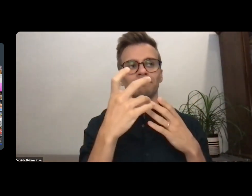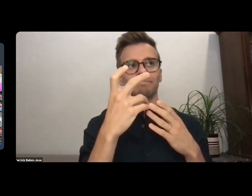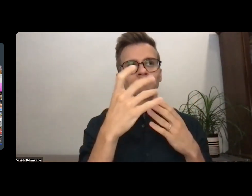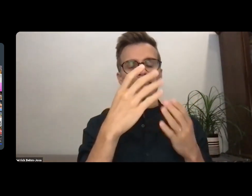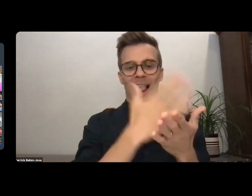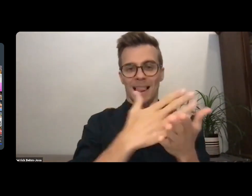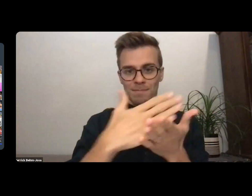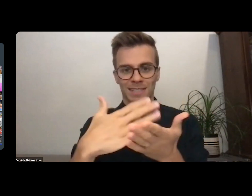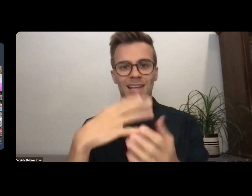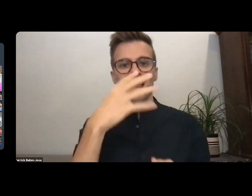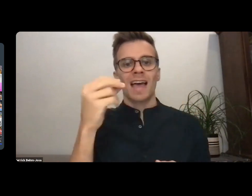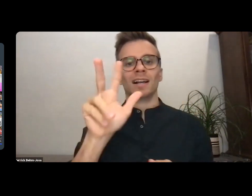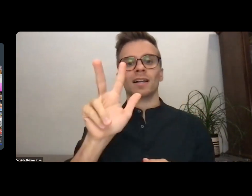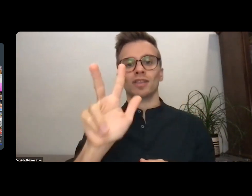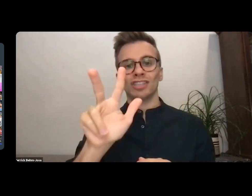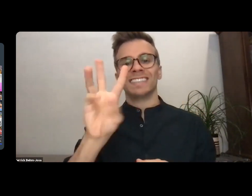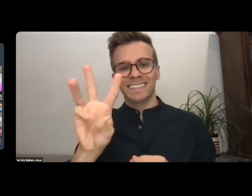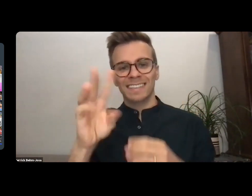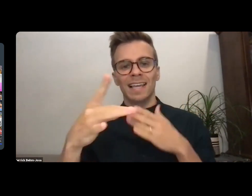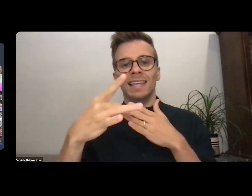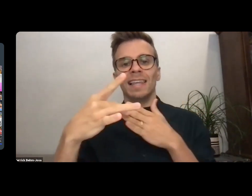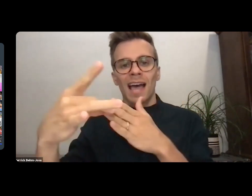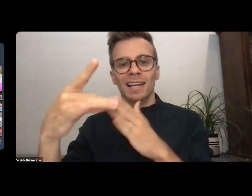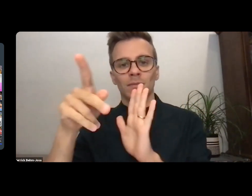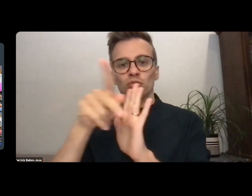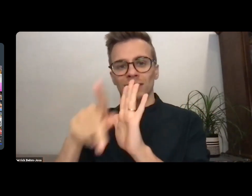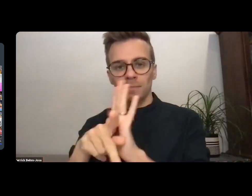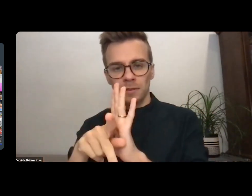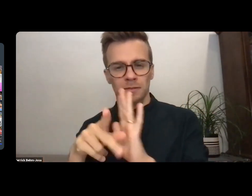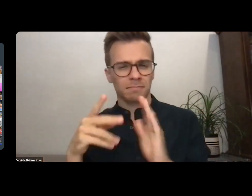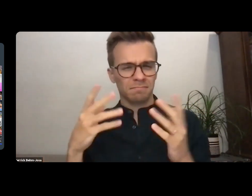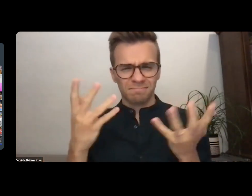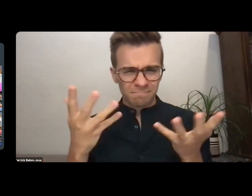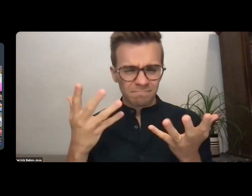So, there were 13 different elements and 36 guiding principles.